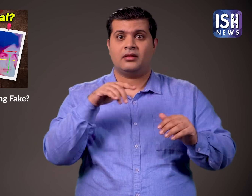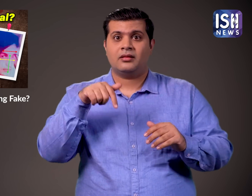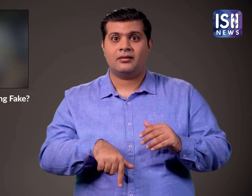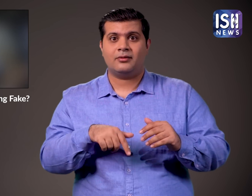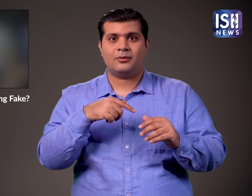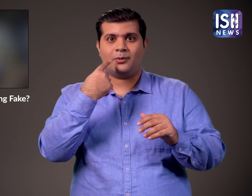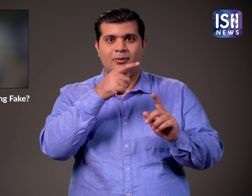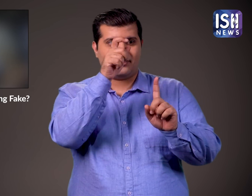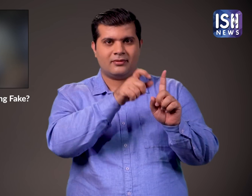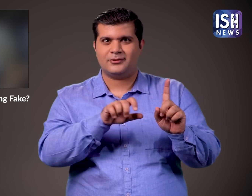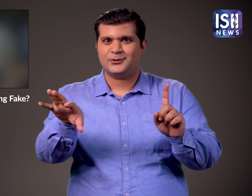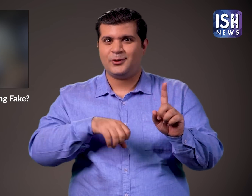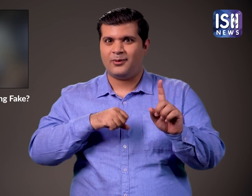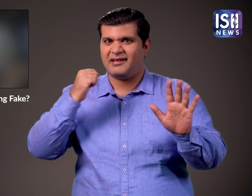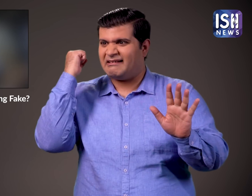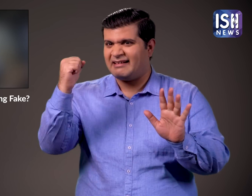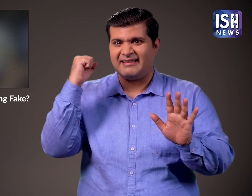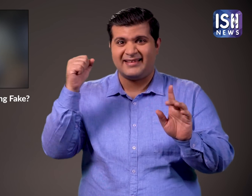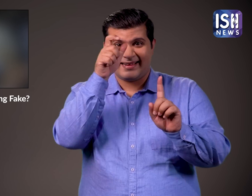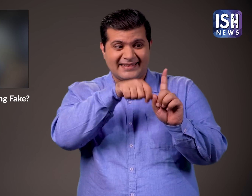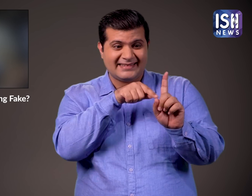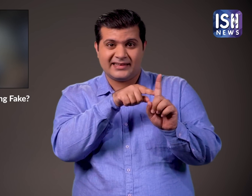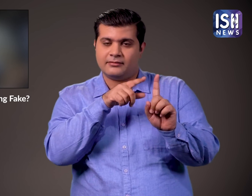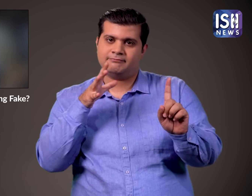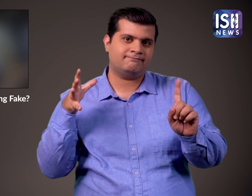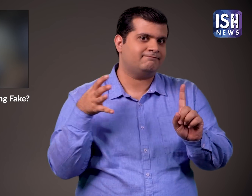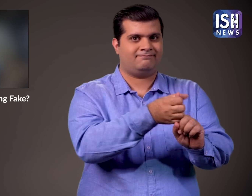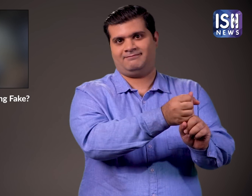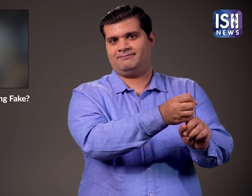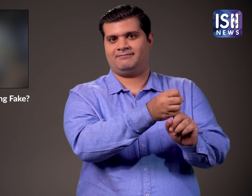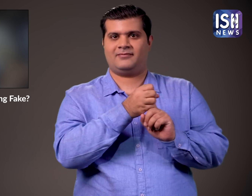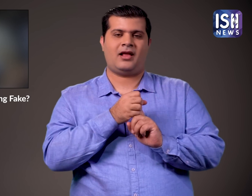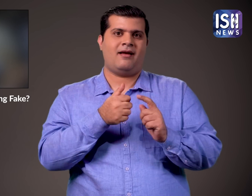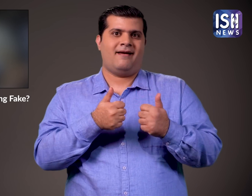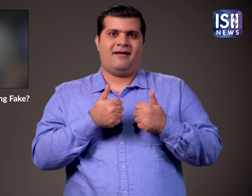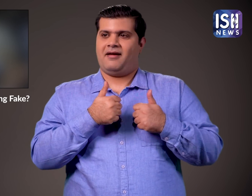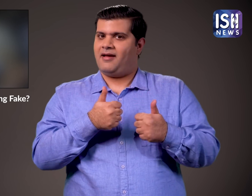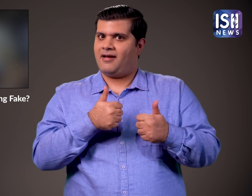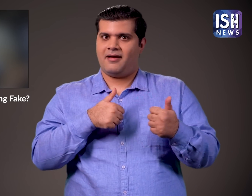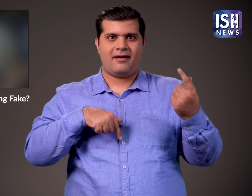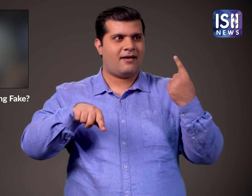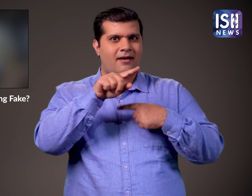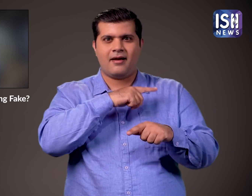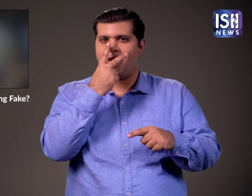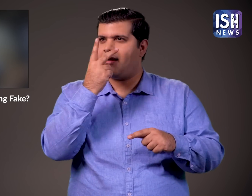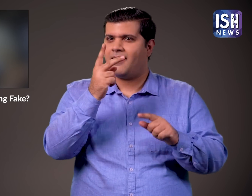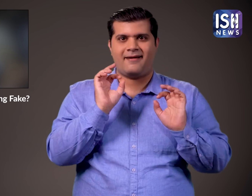You must have heard that Saif Ali Khan's attacker has been caught.